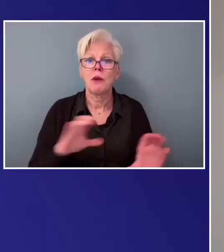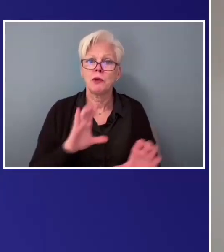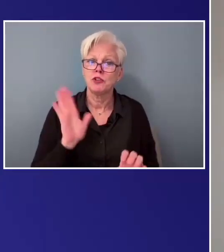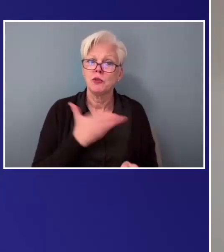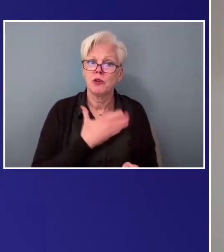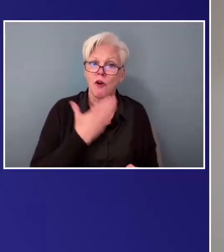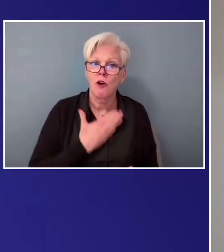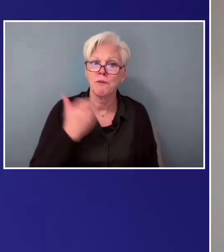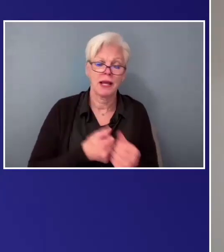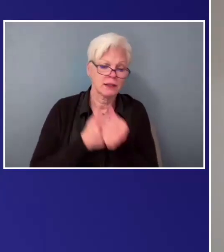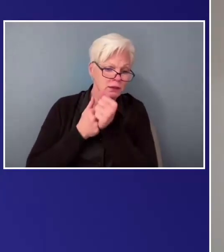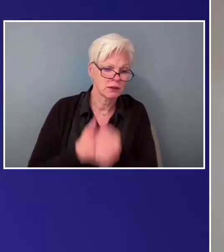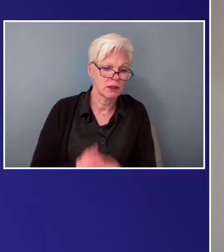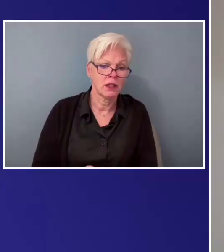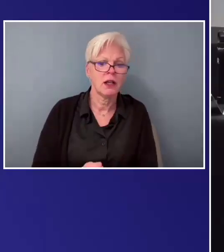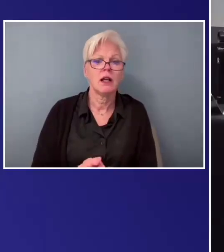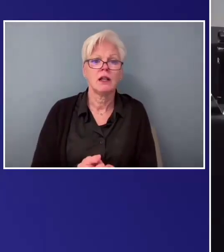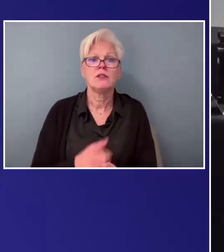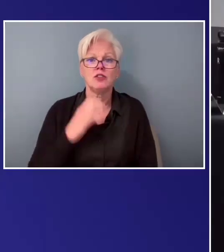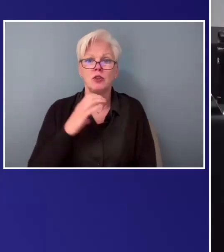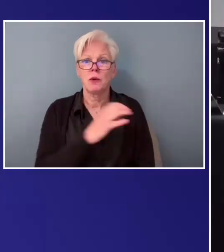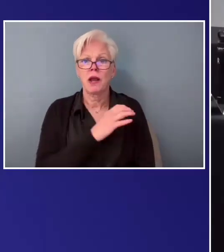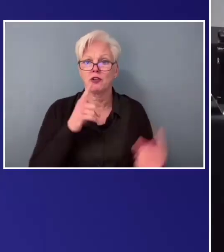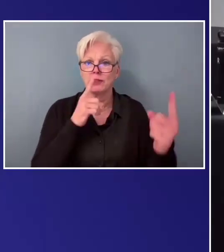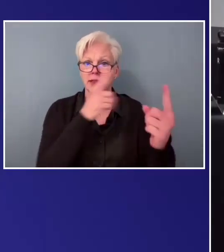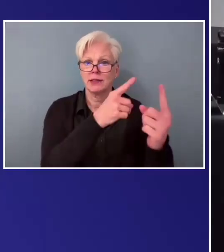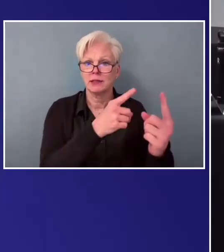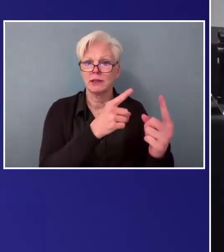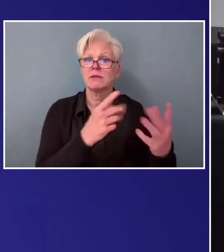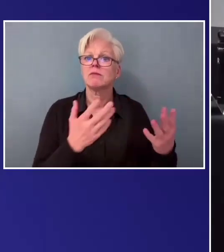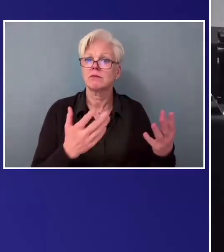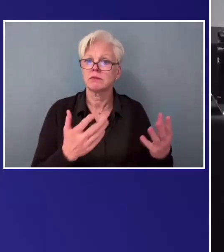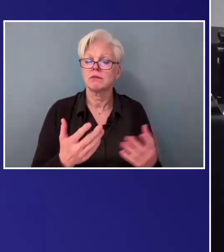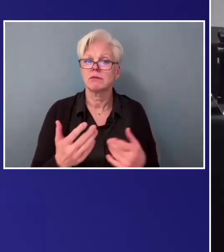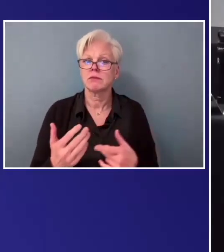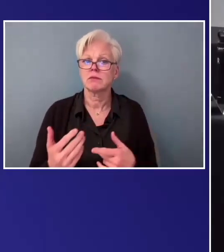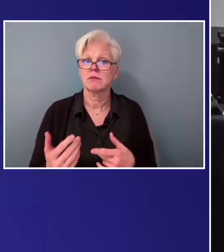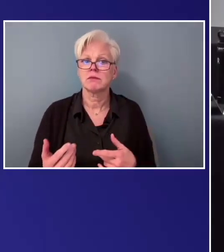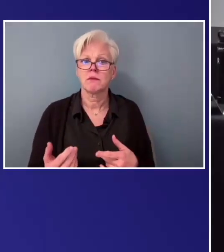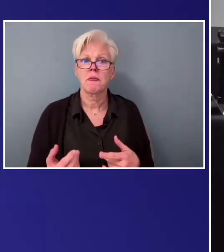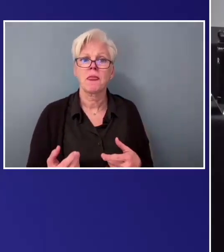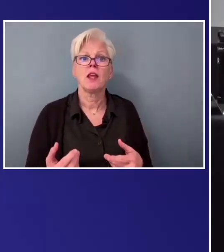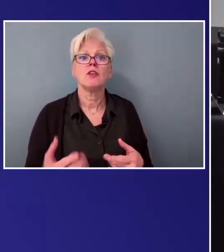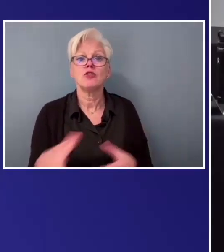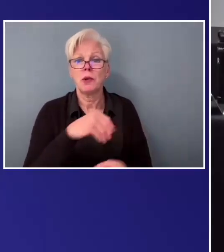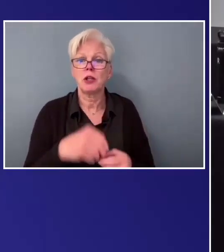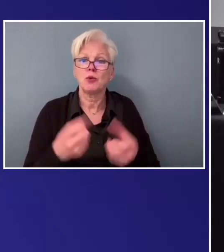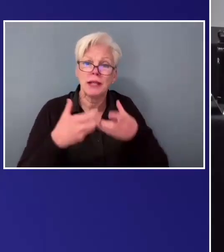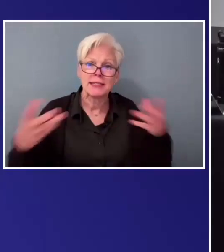adhere to the intent of Congress here to get as many programs included as we could